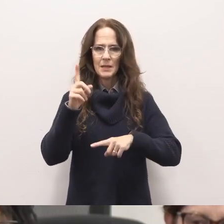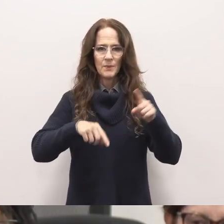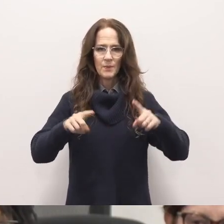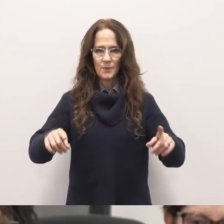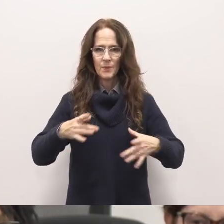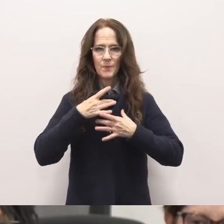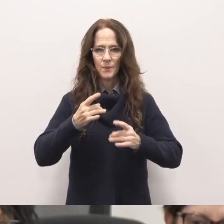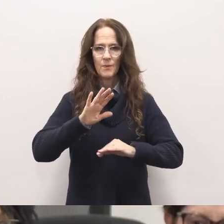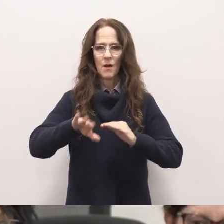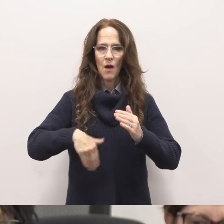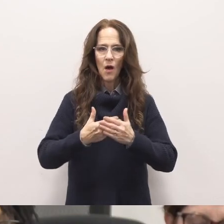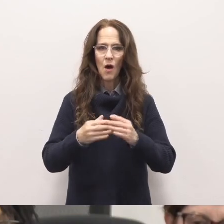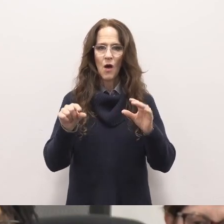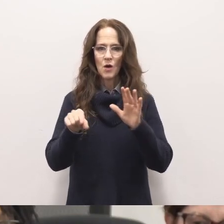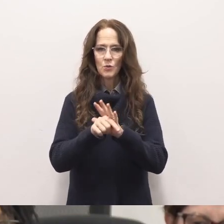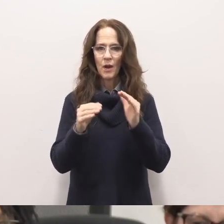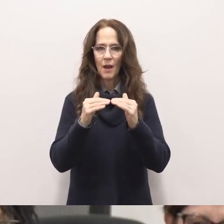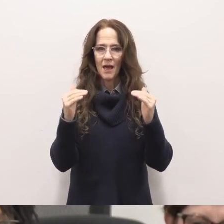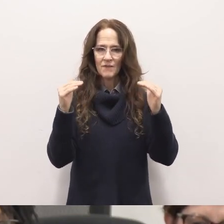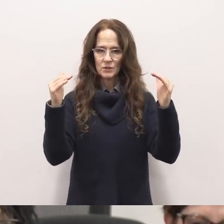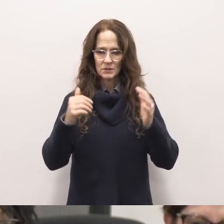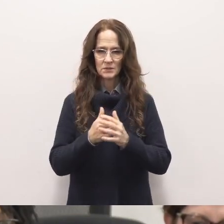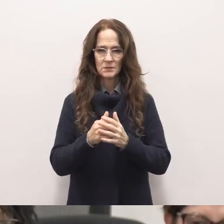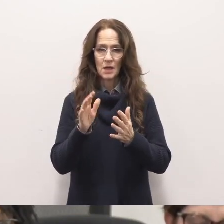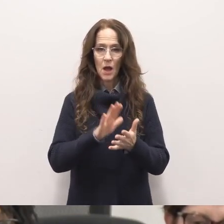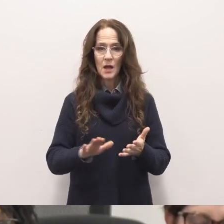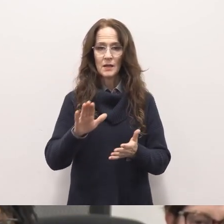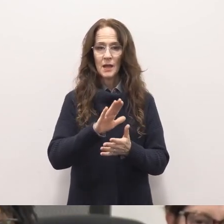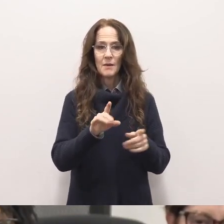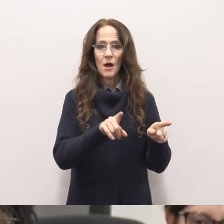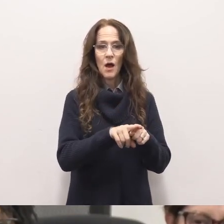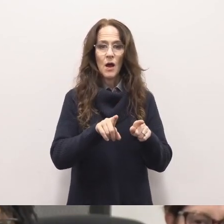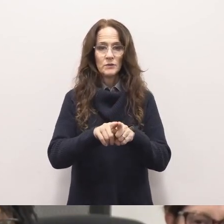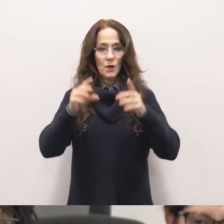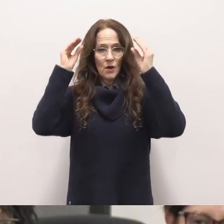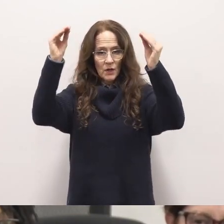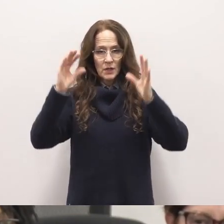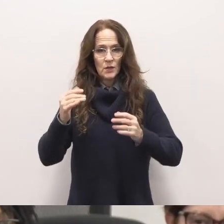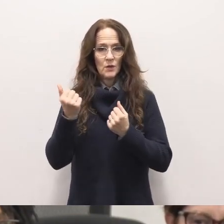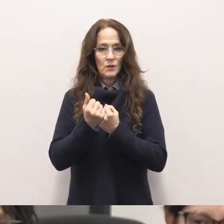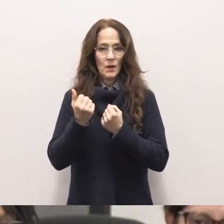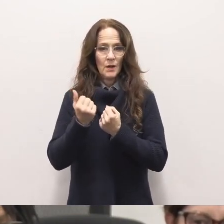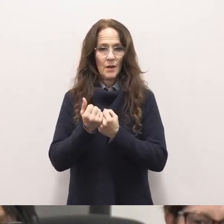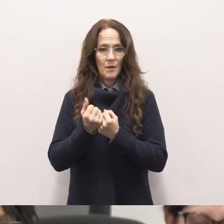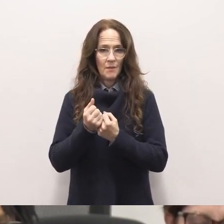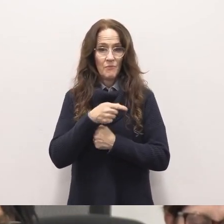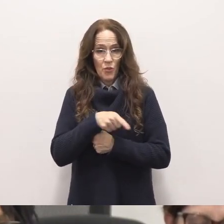of all grade levels on campus, and even for teachers who sponsor said clubs.